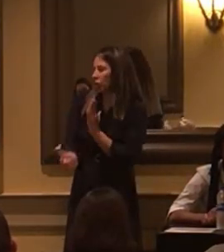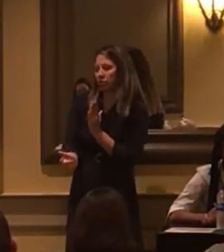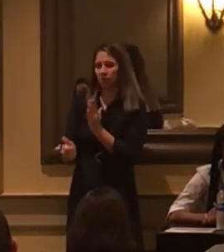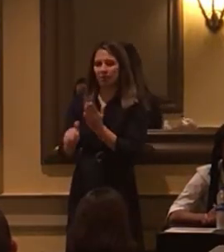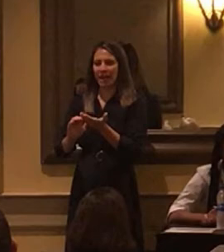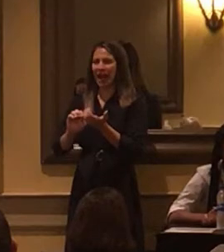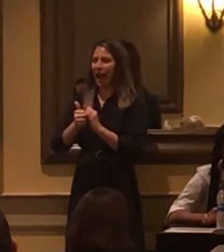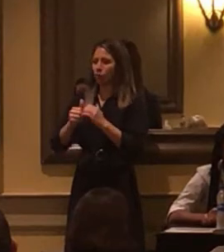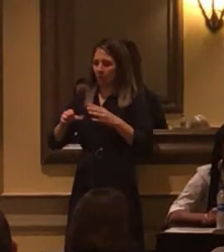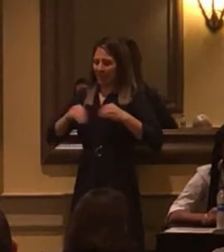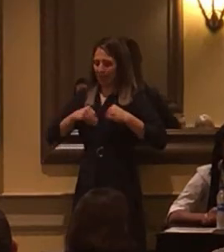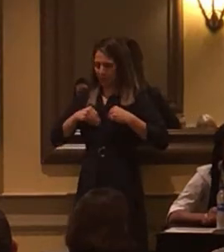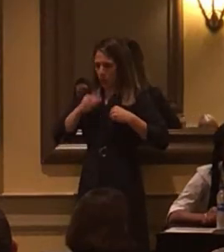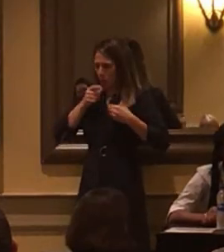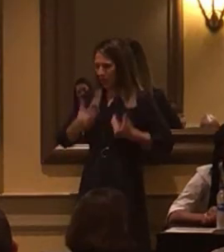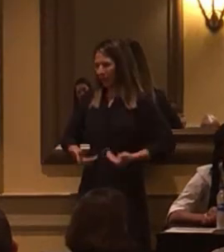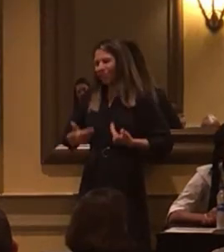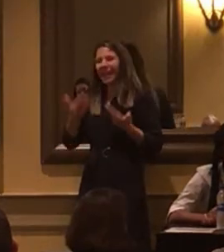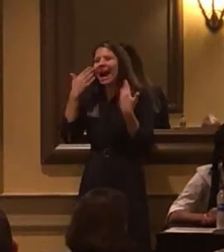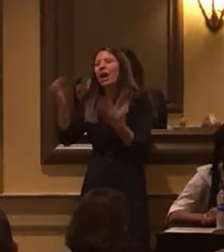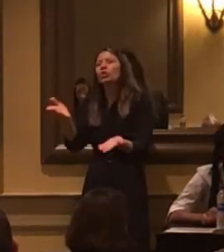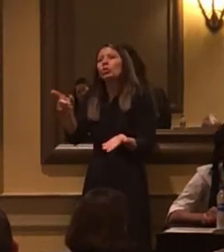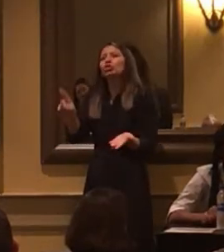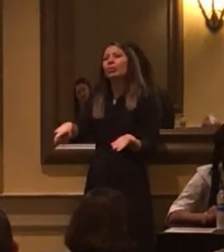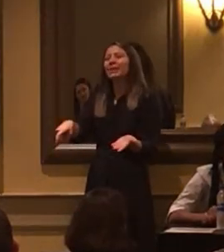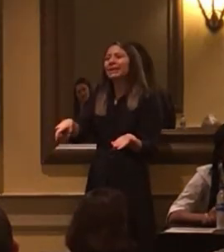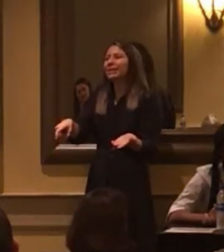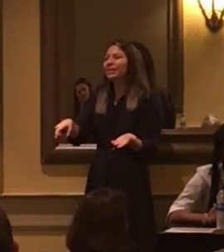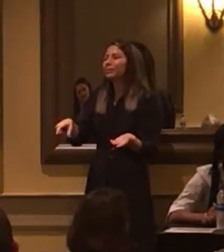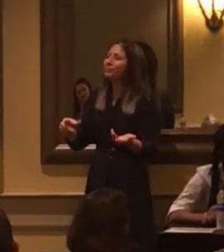or like, I don't know...it should be... shouldn't have to be